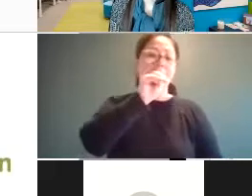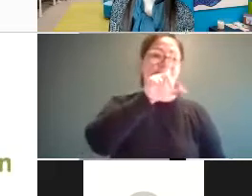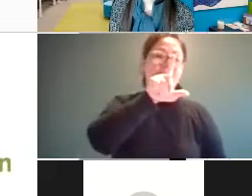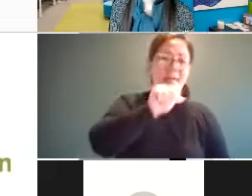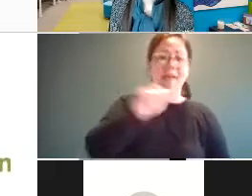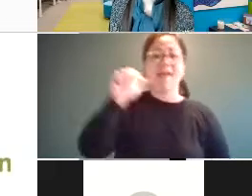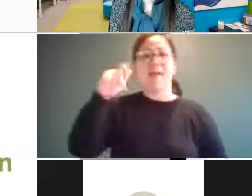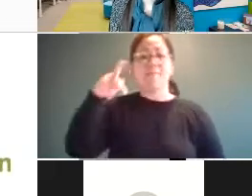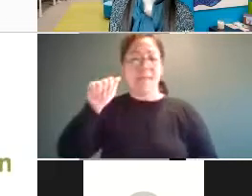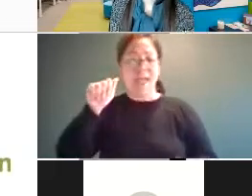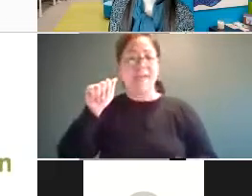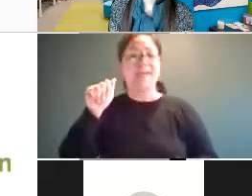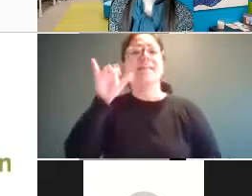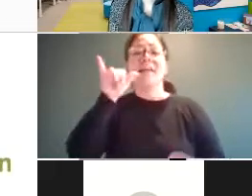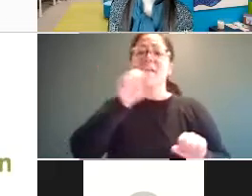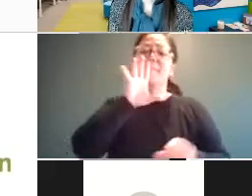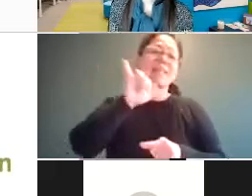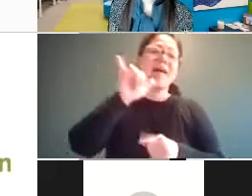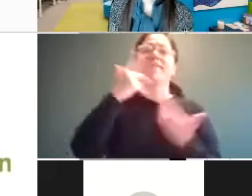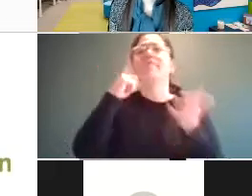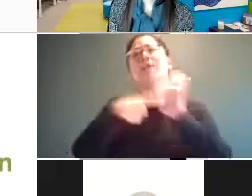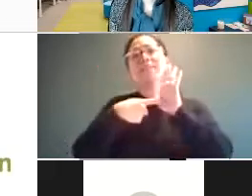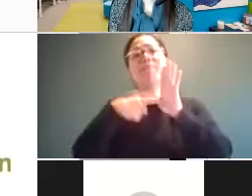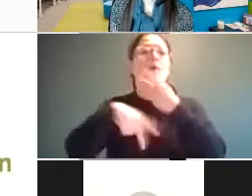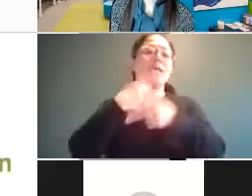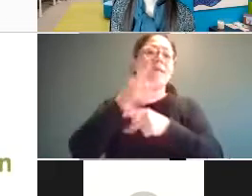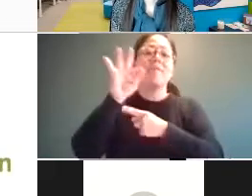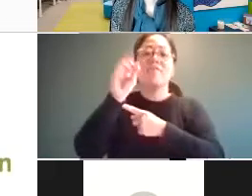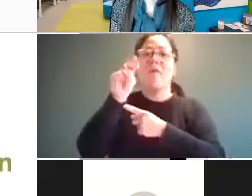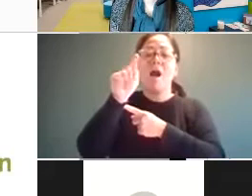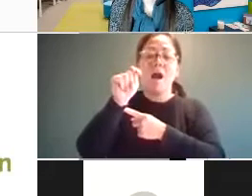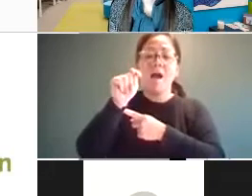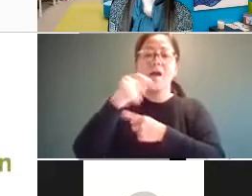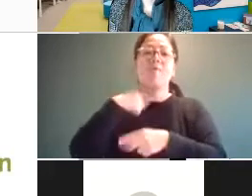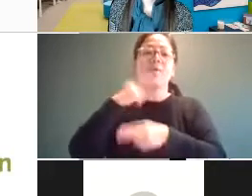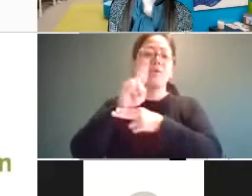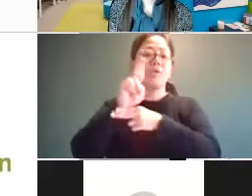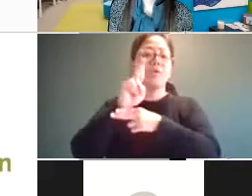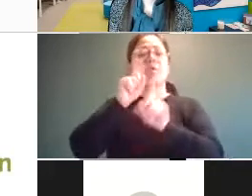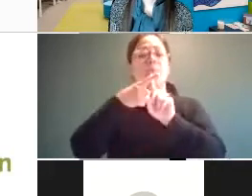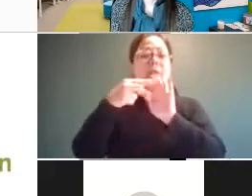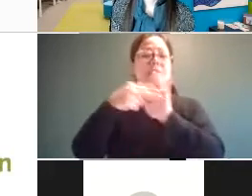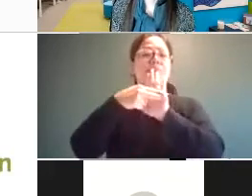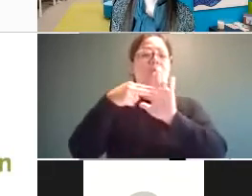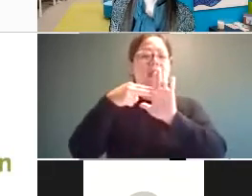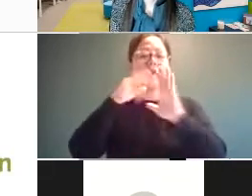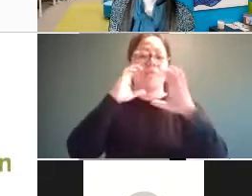And this can be things like what type of font is used when brand communications go out,